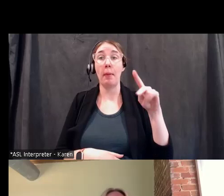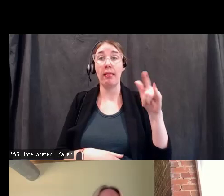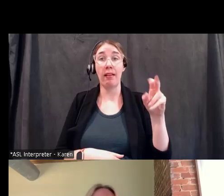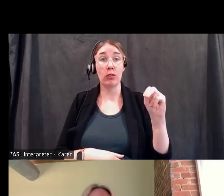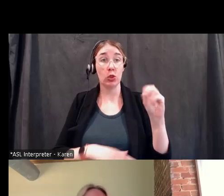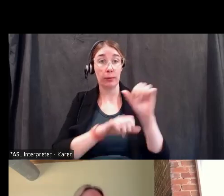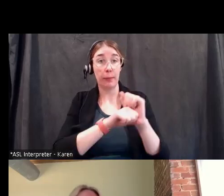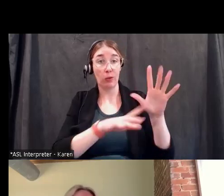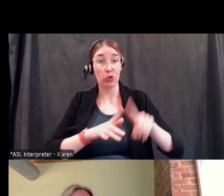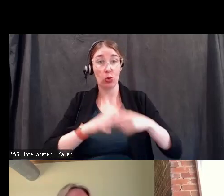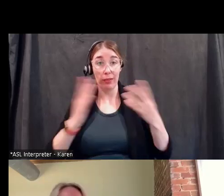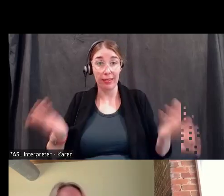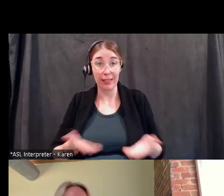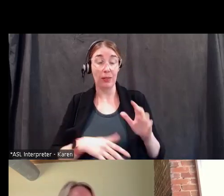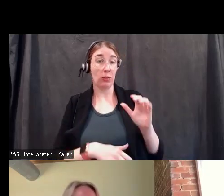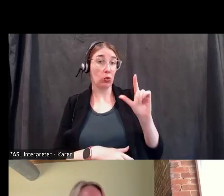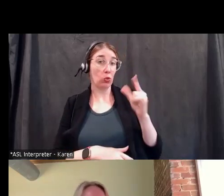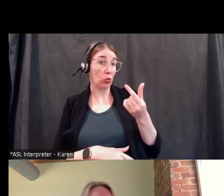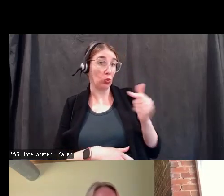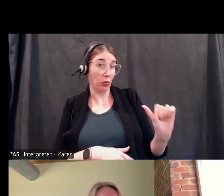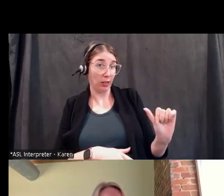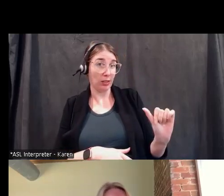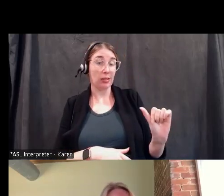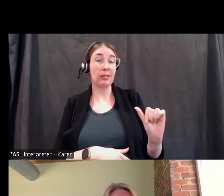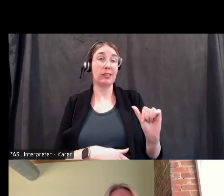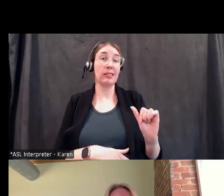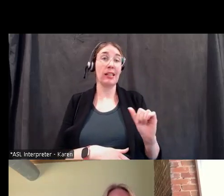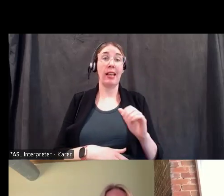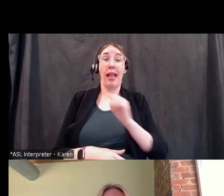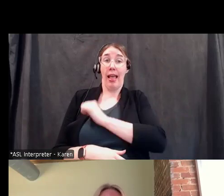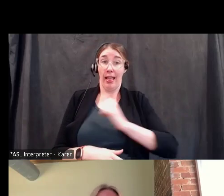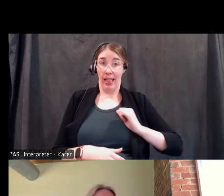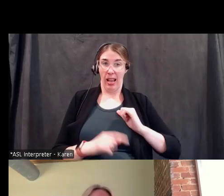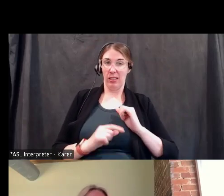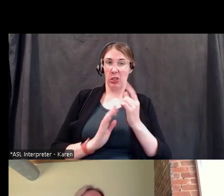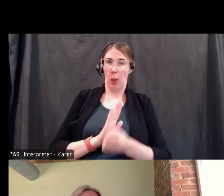Georgia at springer mountain about an hour and a half, two hours from Atlanta where I am right now.